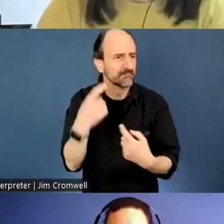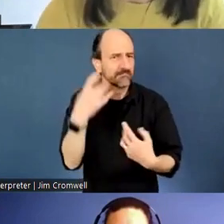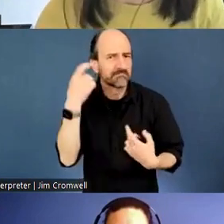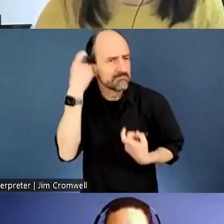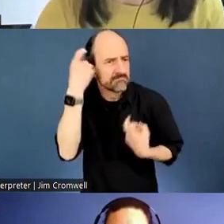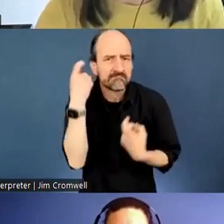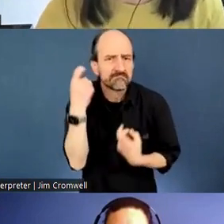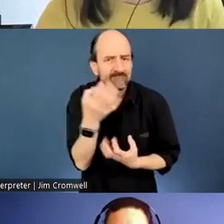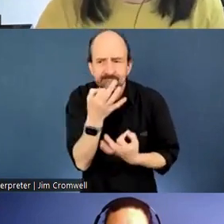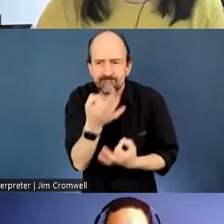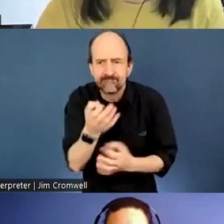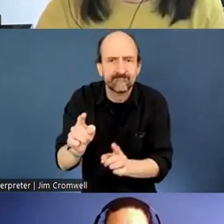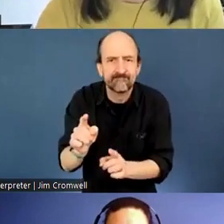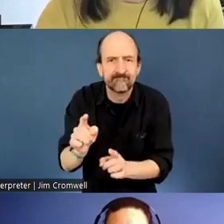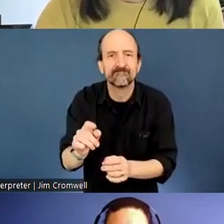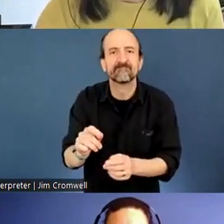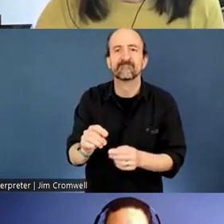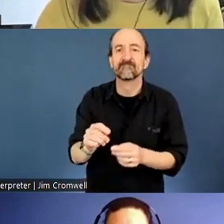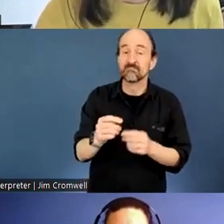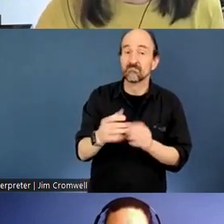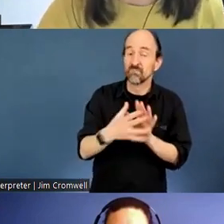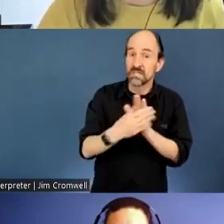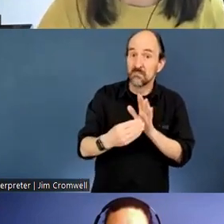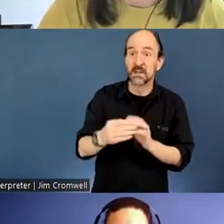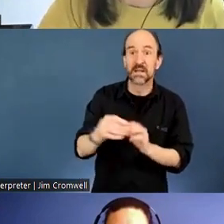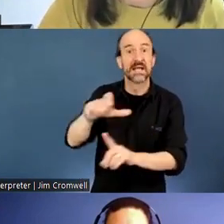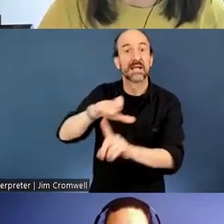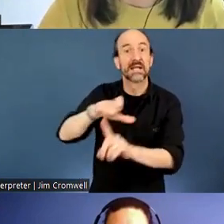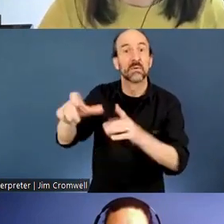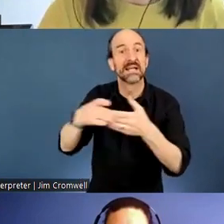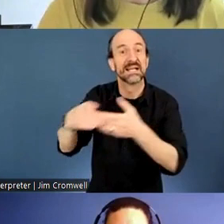community leaders are always curious about membership participation.